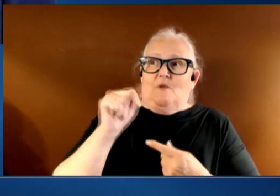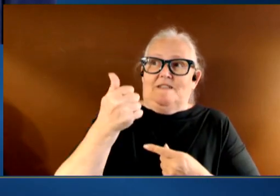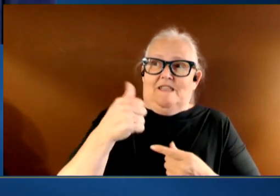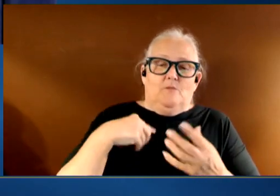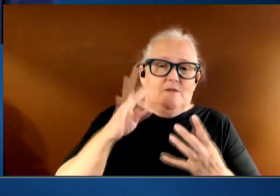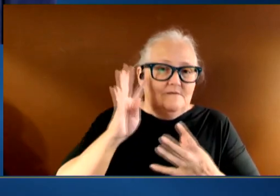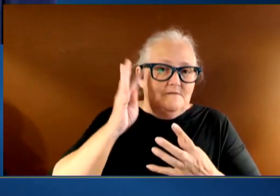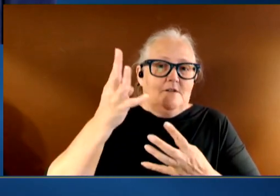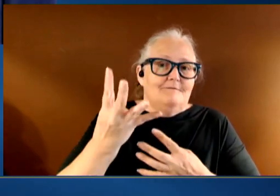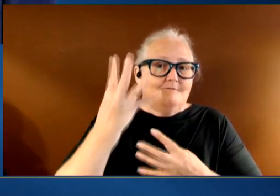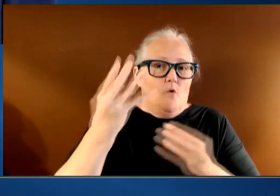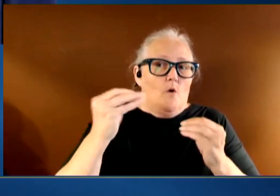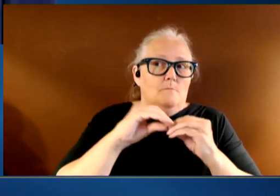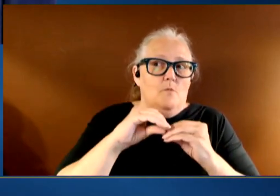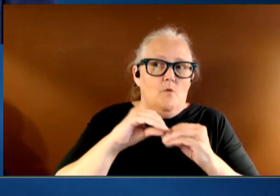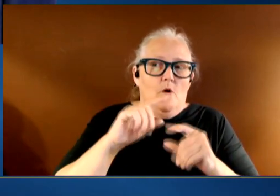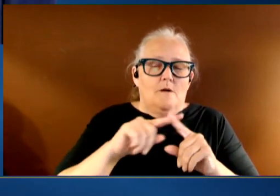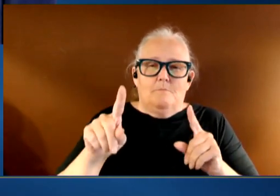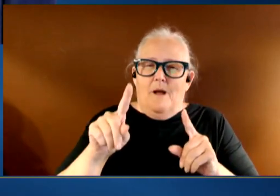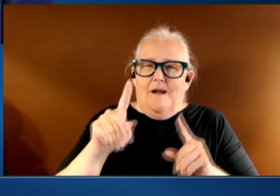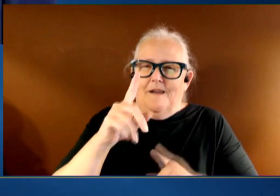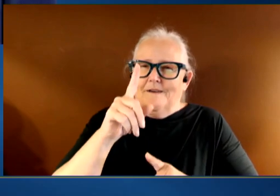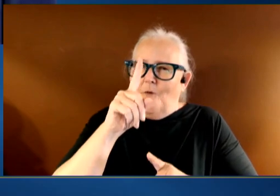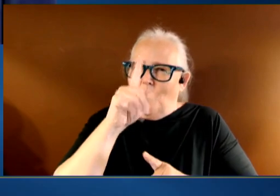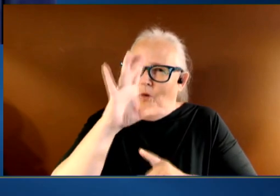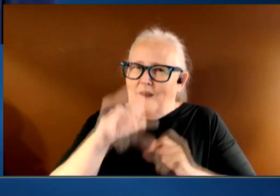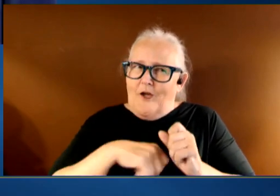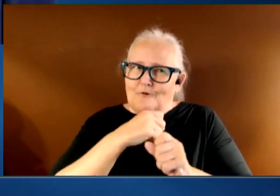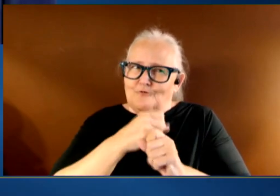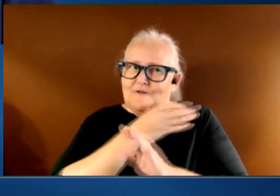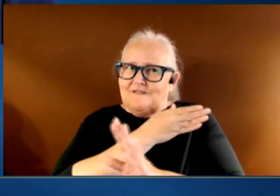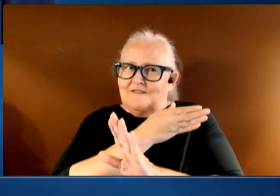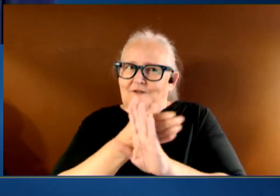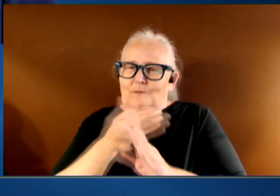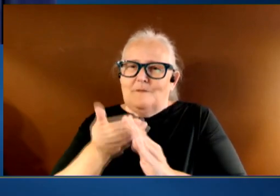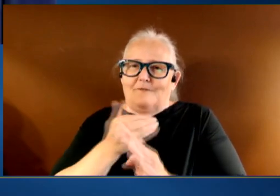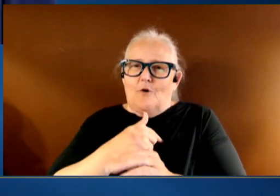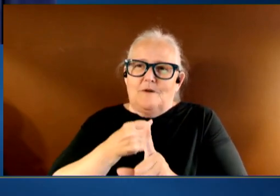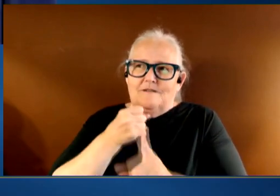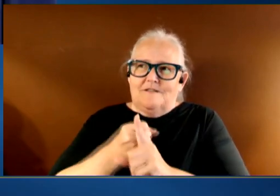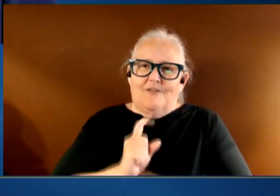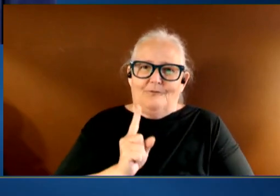took 100 years to get to the first one, almost 100 years to the first one. So we really need